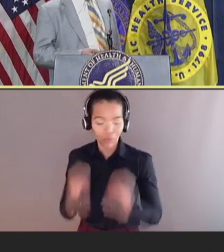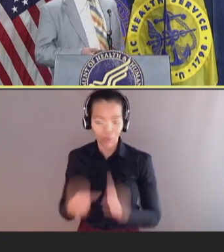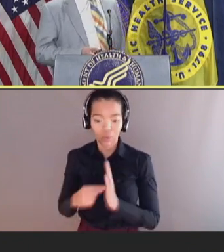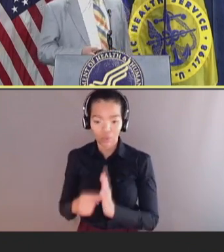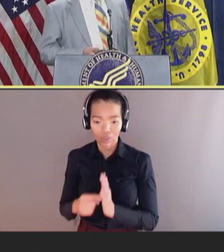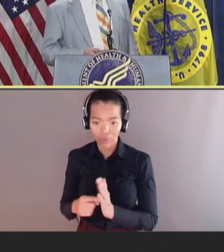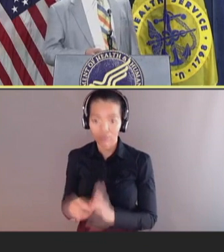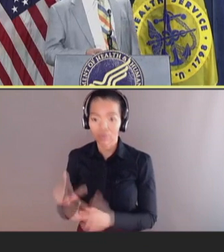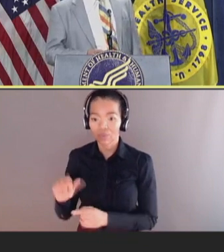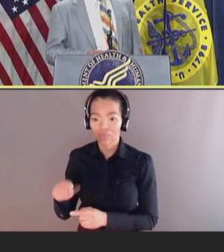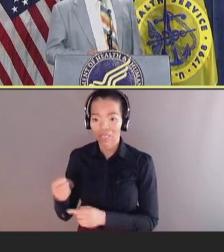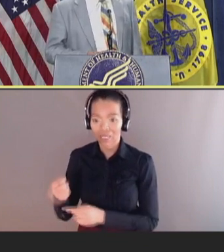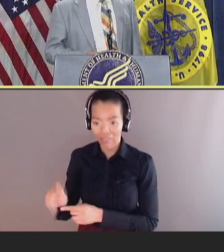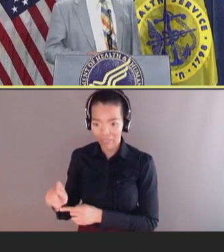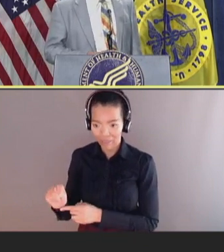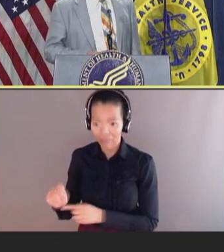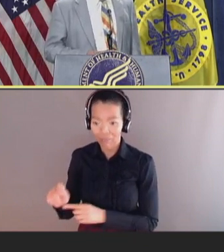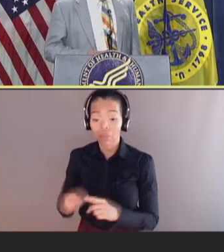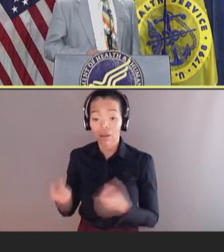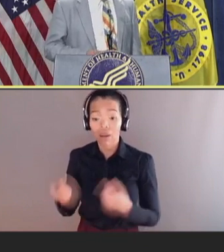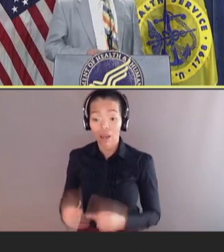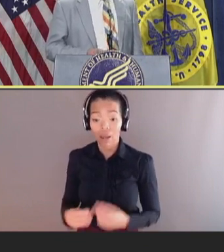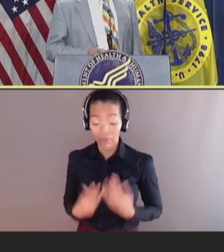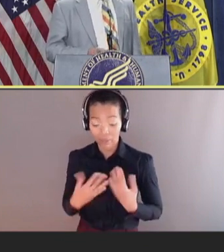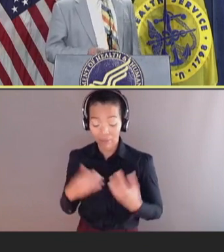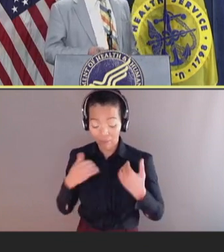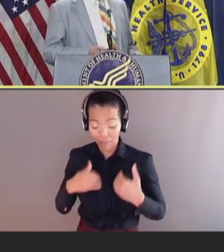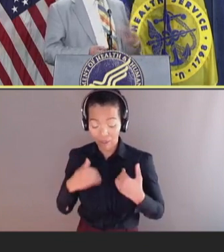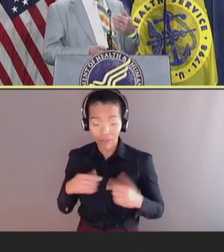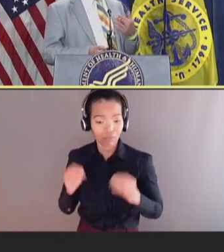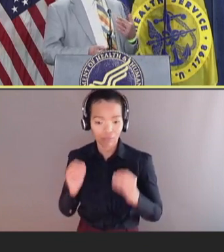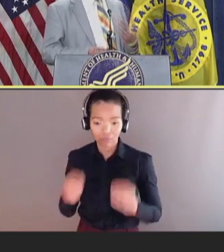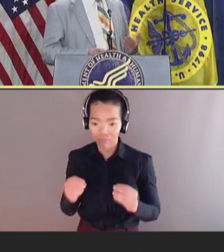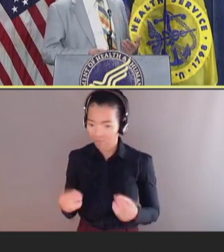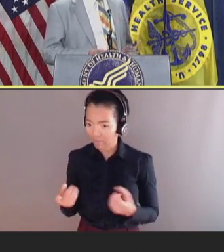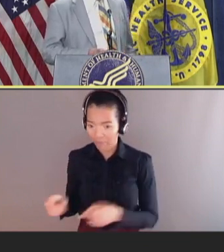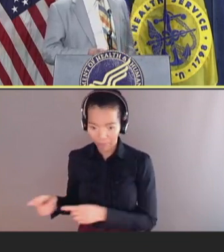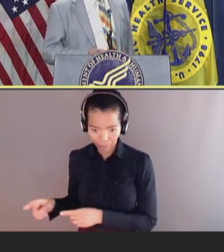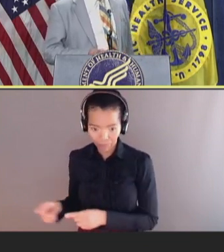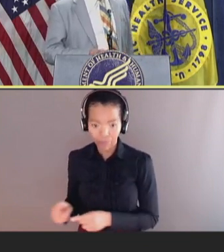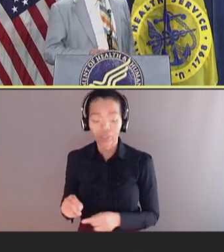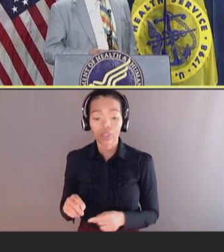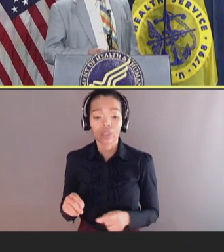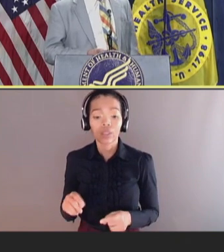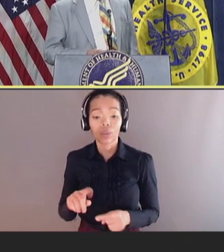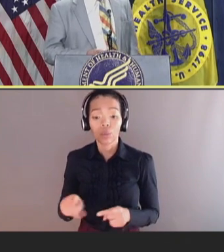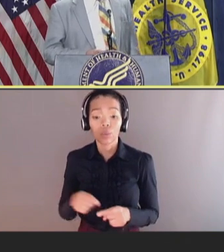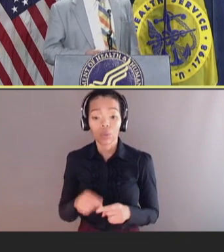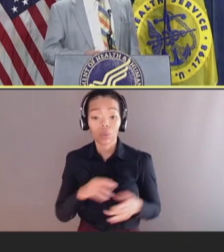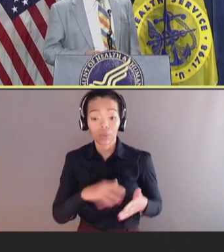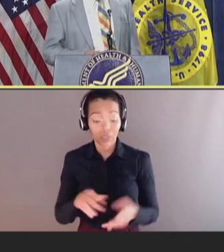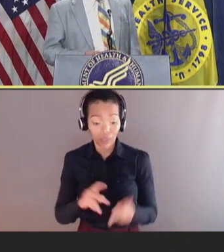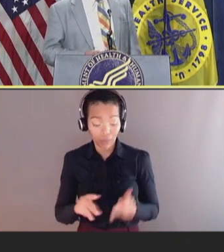anything in the lung. In converse, when we studied the people that had gotten oral BCG,